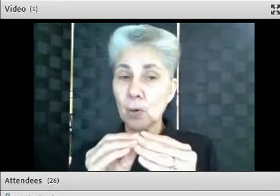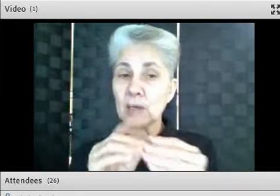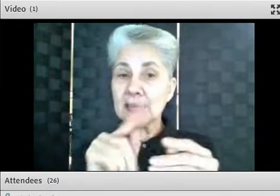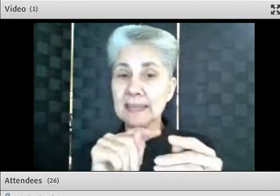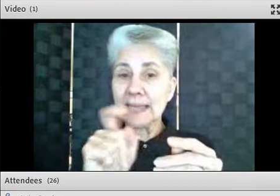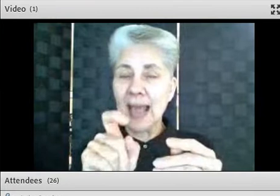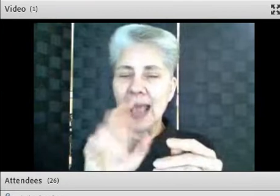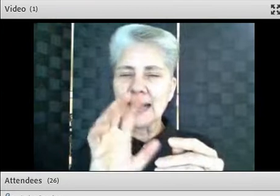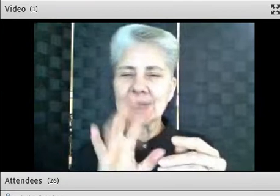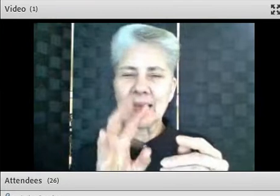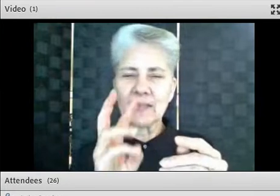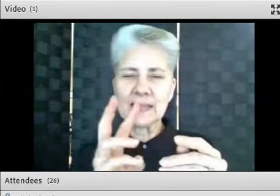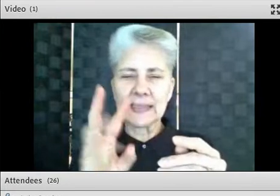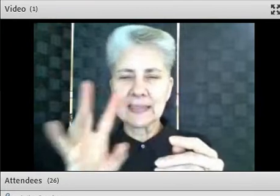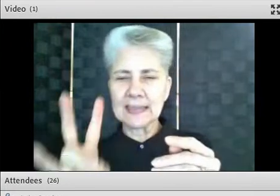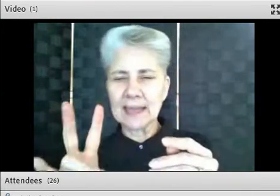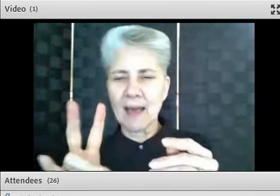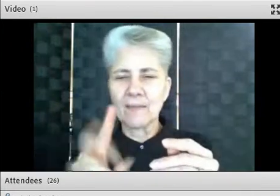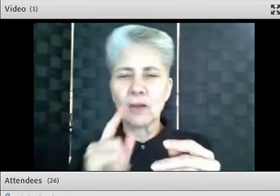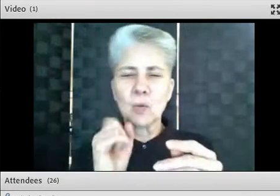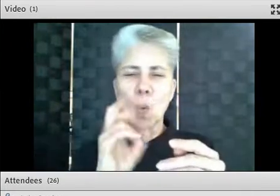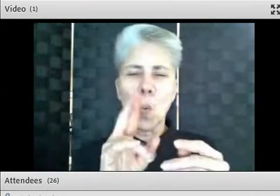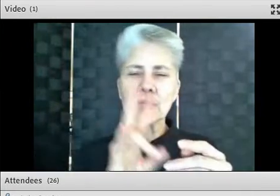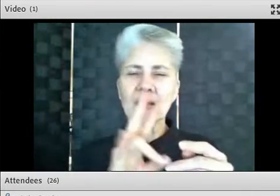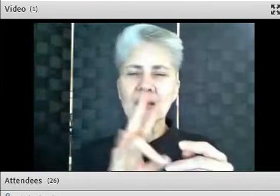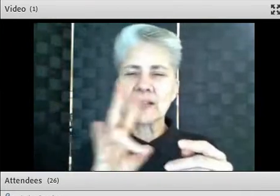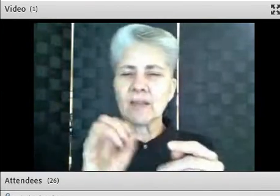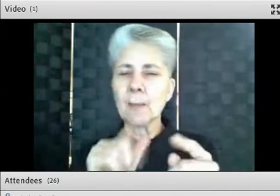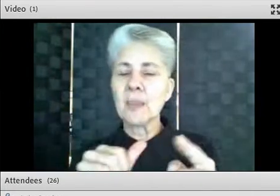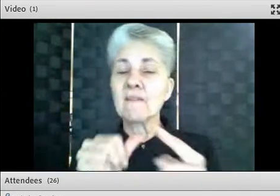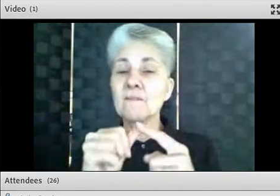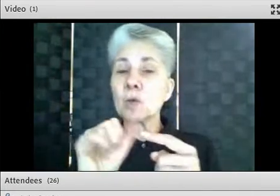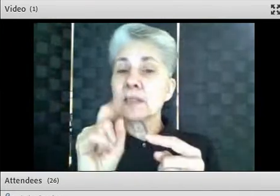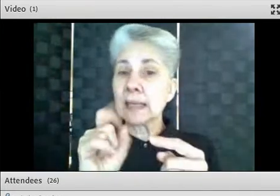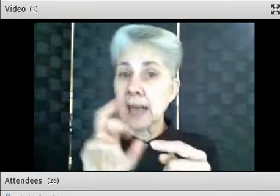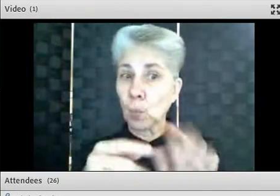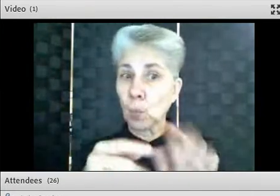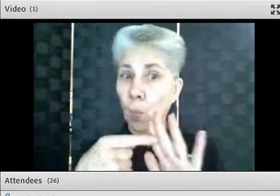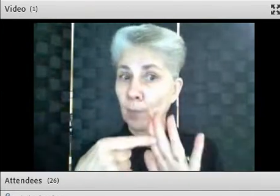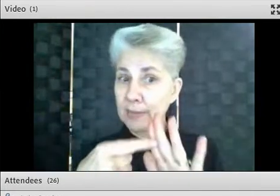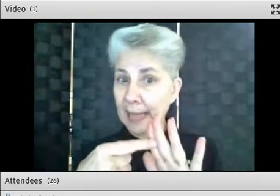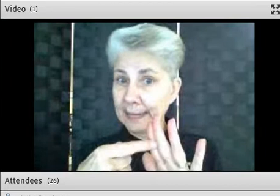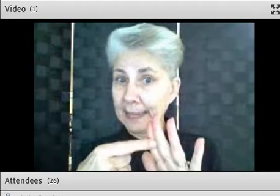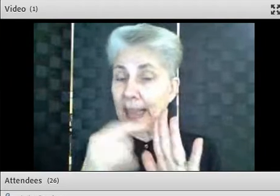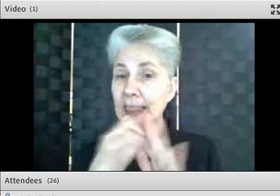obviously, so TX767 or 770 but also that first Cutter representing,